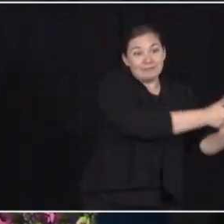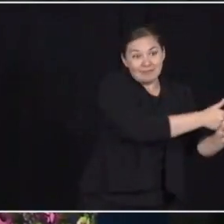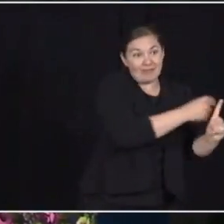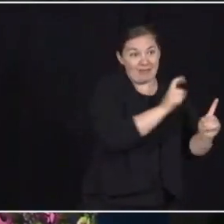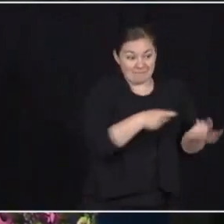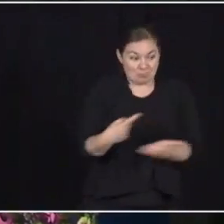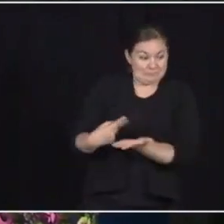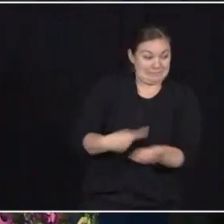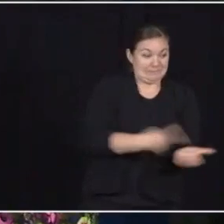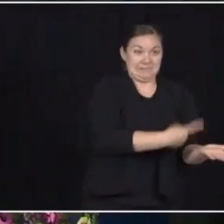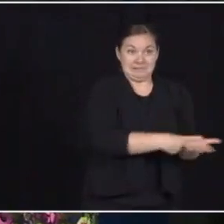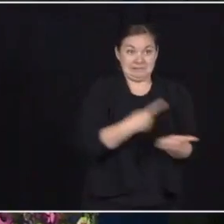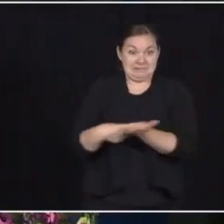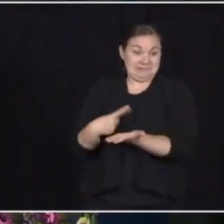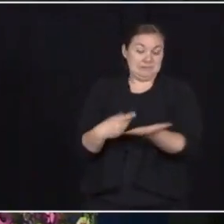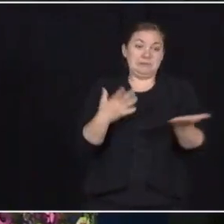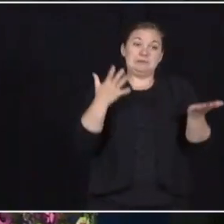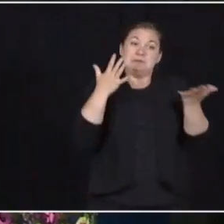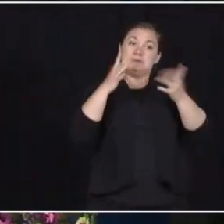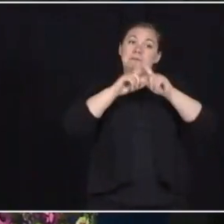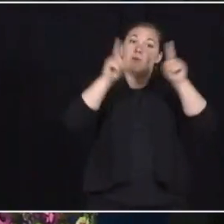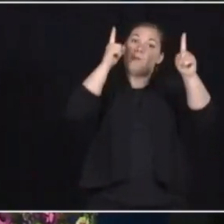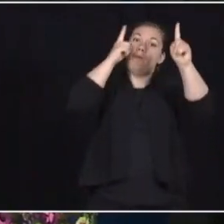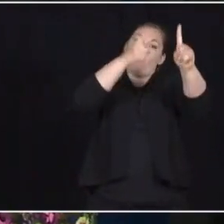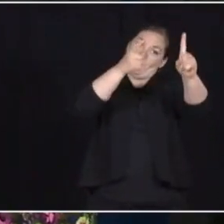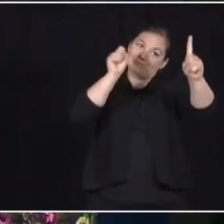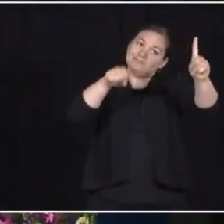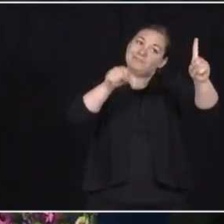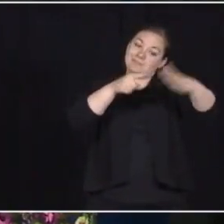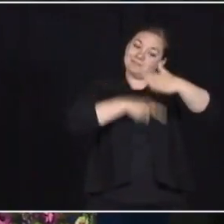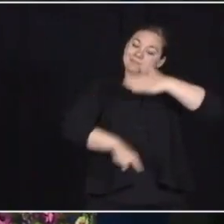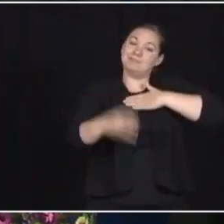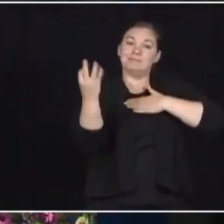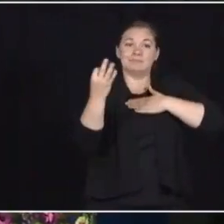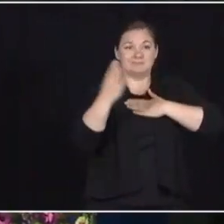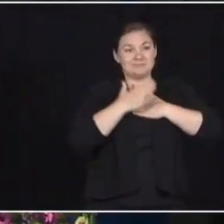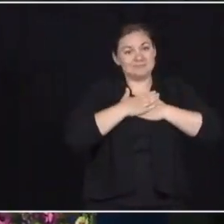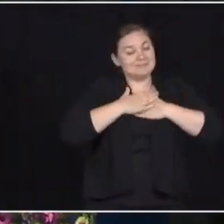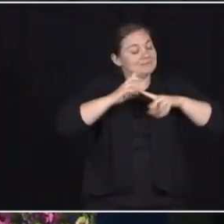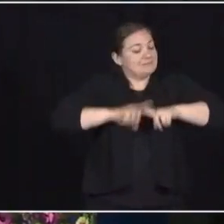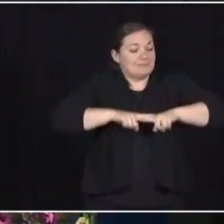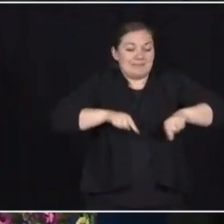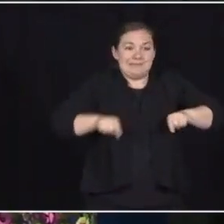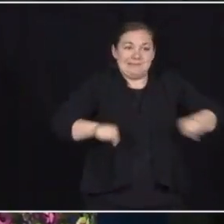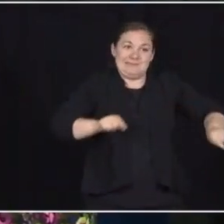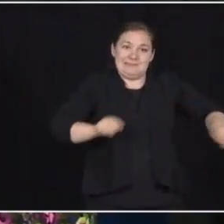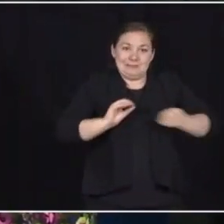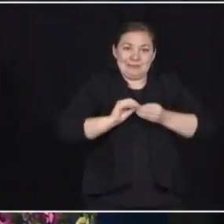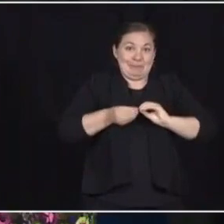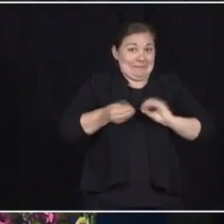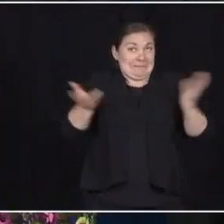Friday. That's everybody's goal. But again, it depends on the numbers. My next question is actually for Minister Elliott.